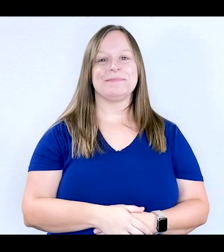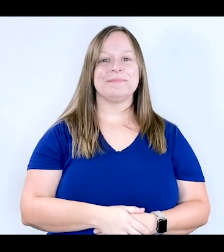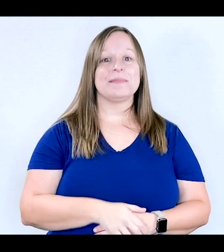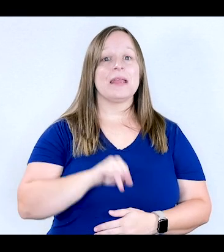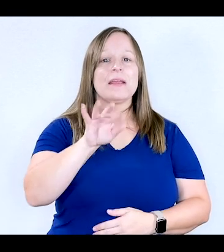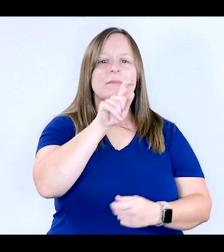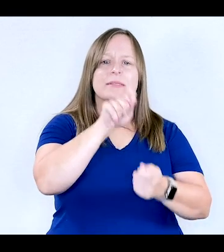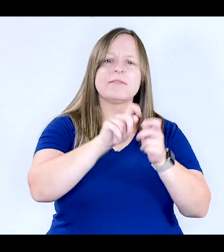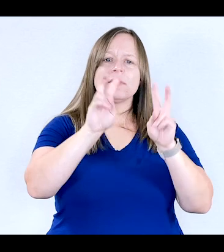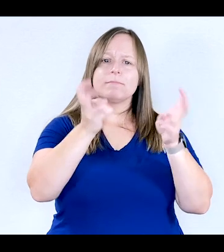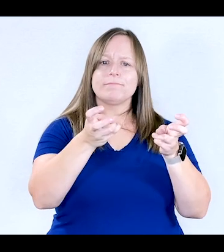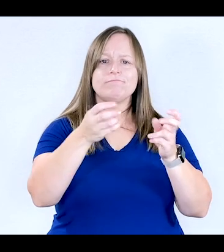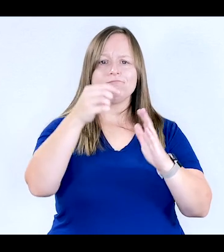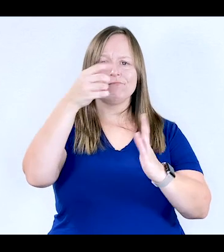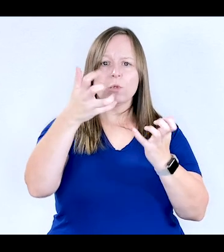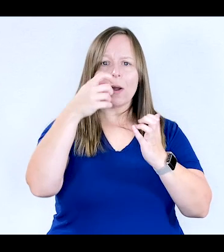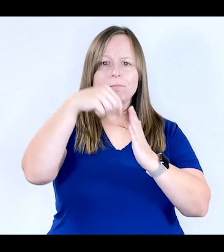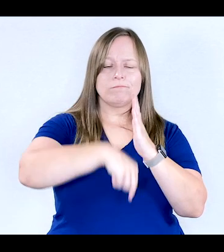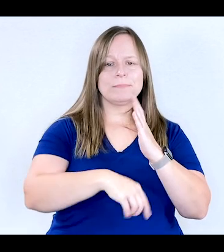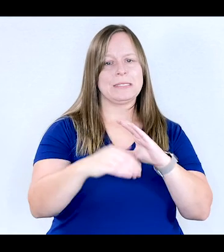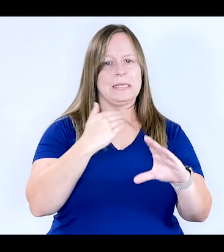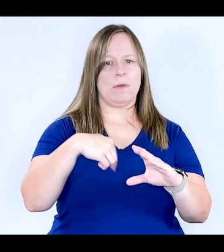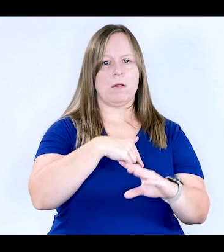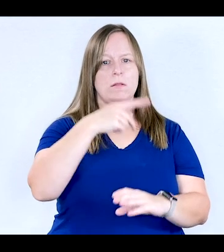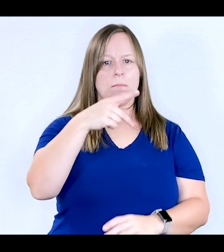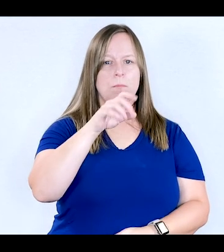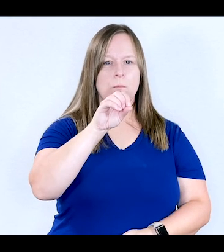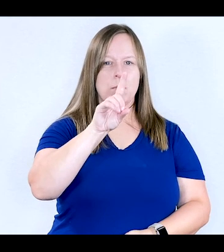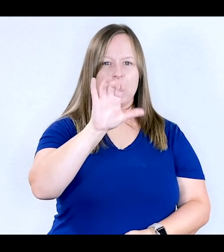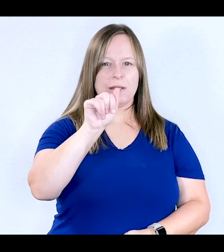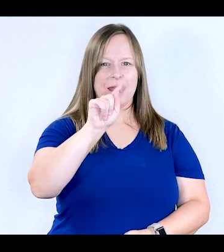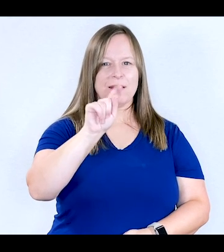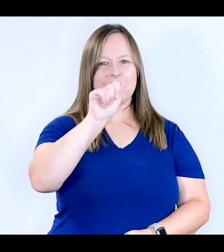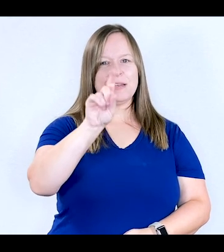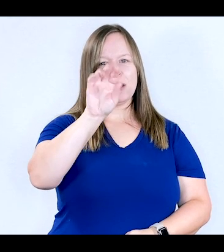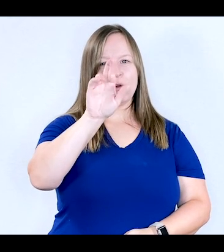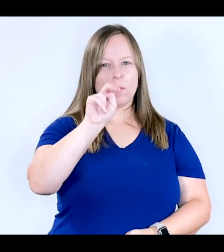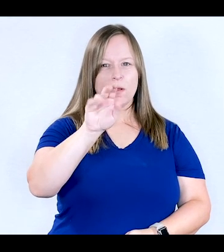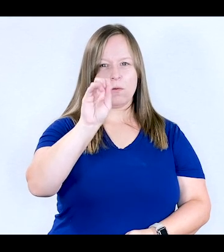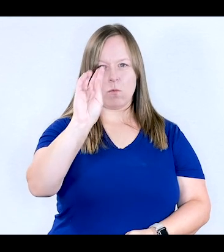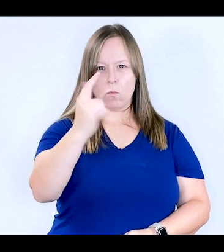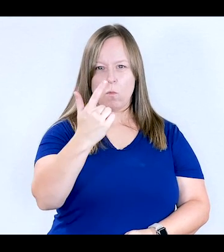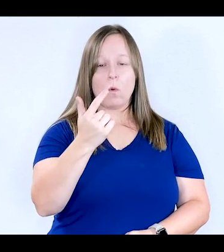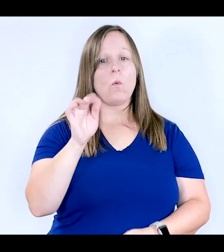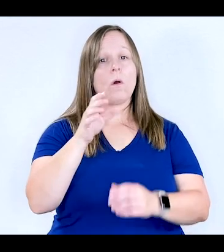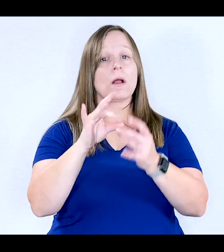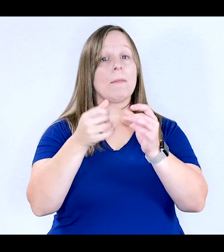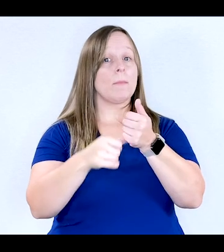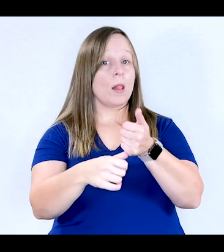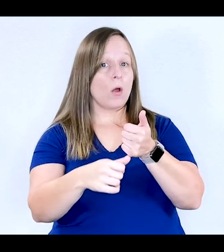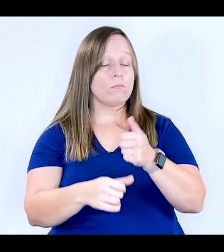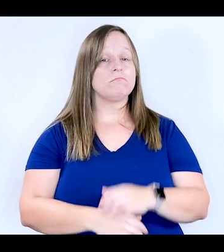If there is a subject you would like us to discuss please email podcast@drny.org or comment below.